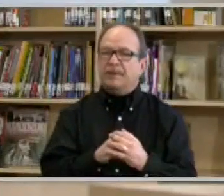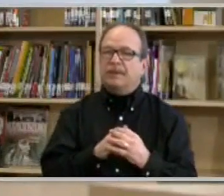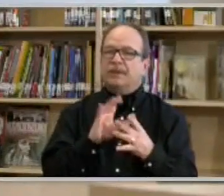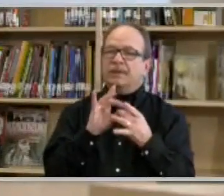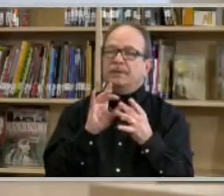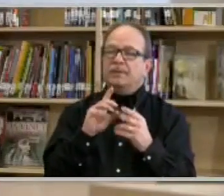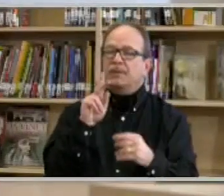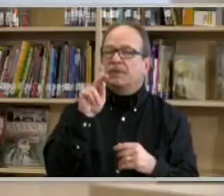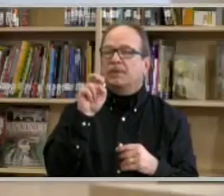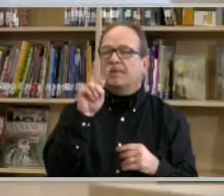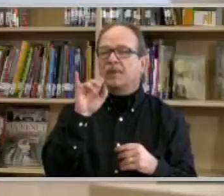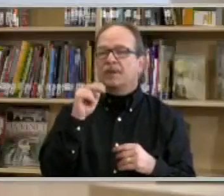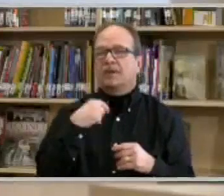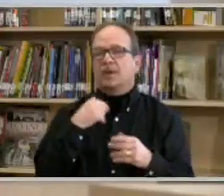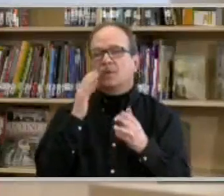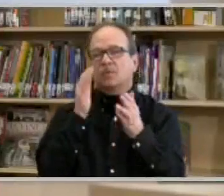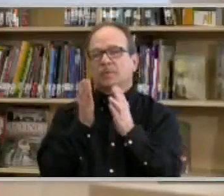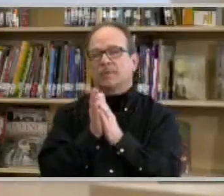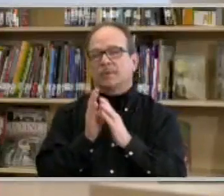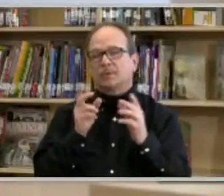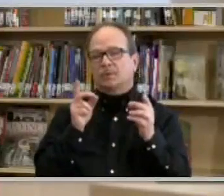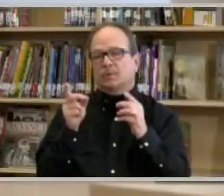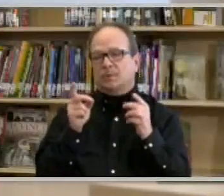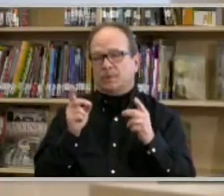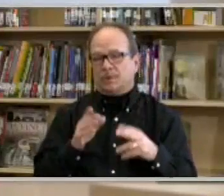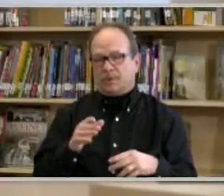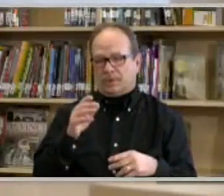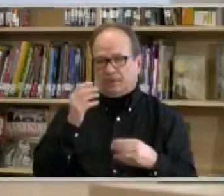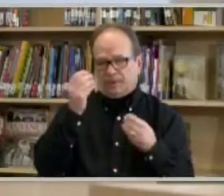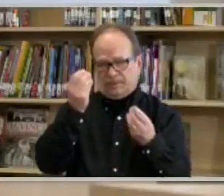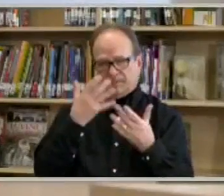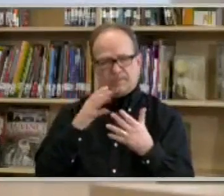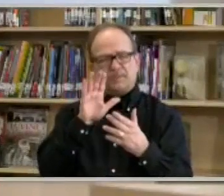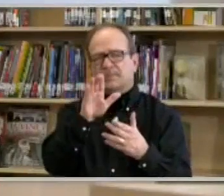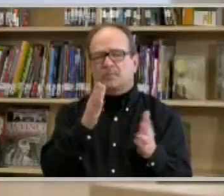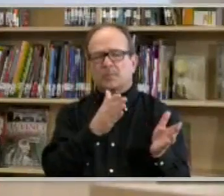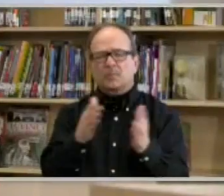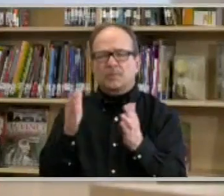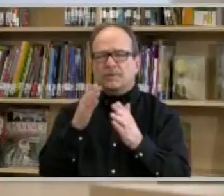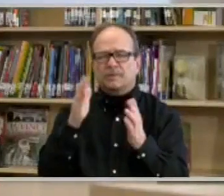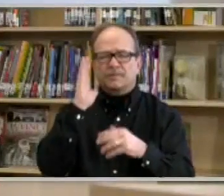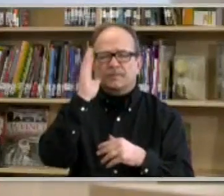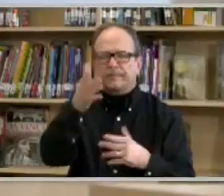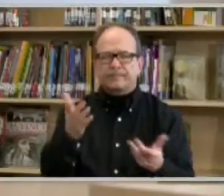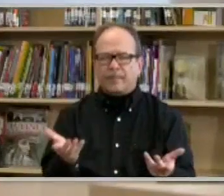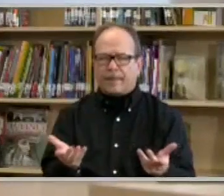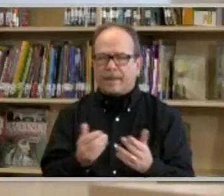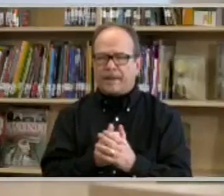ANYTHING ELSE TO THAT, KEVIN. AND SPECIFICALLY, I'M GOING TO